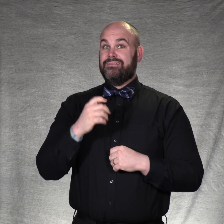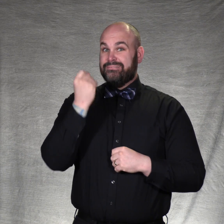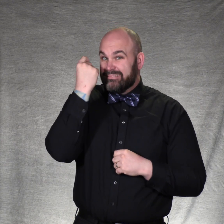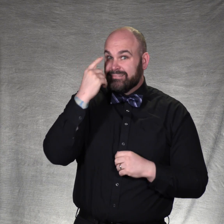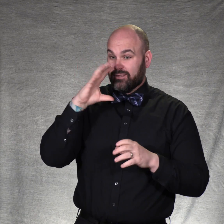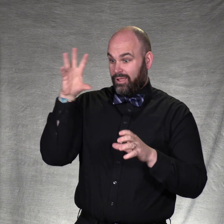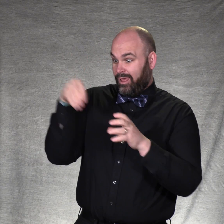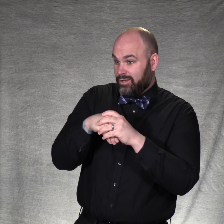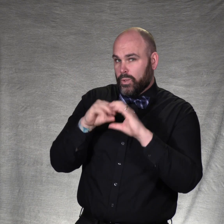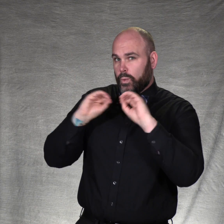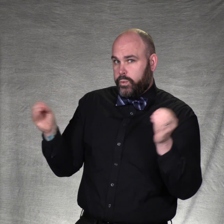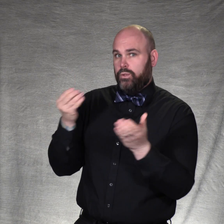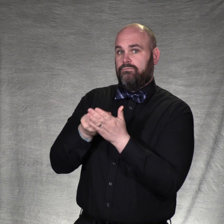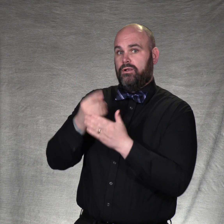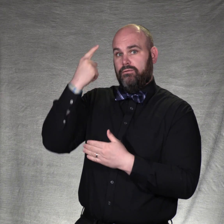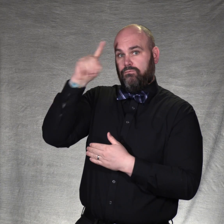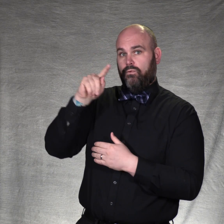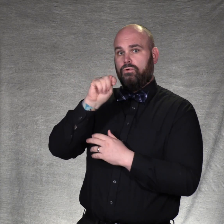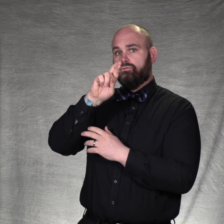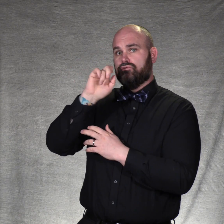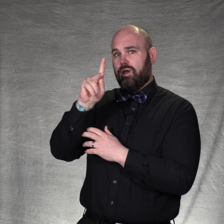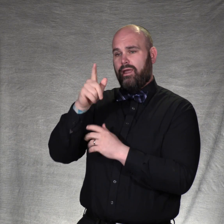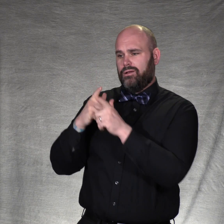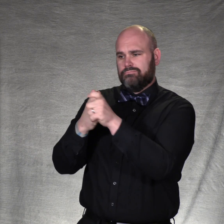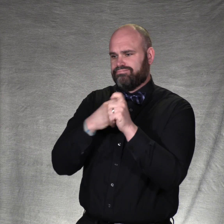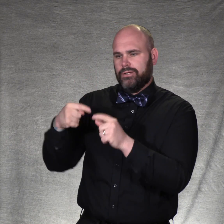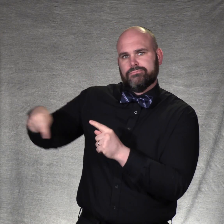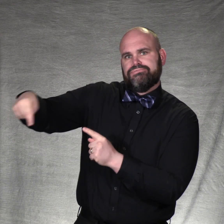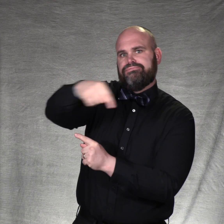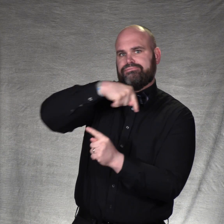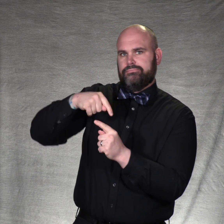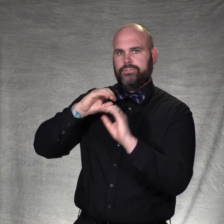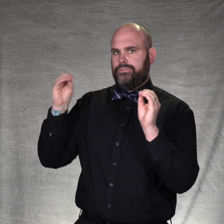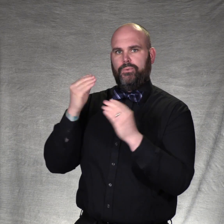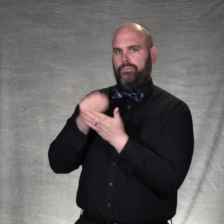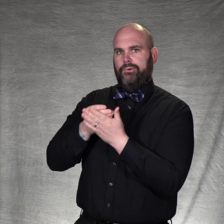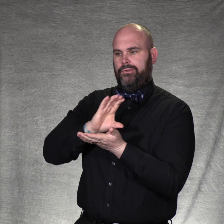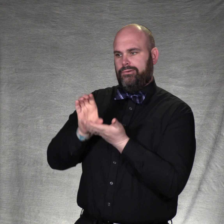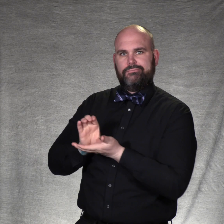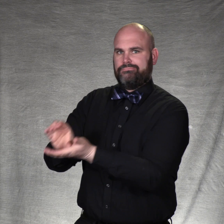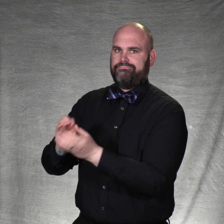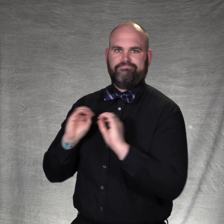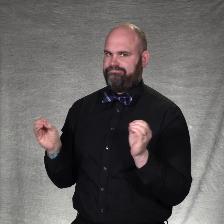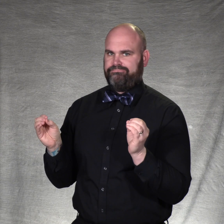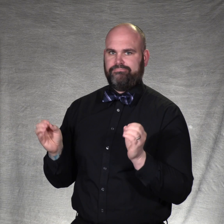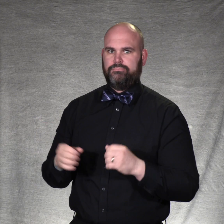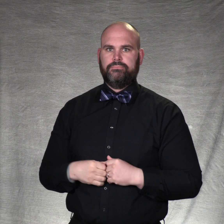It does not include funding for a track that the State Academies want to build.